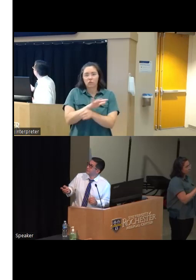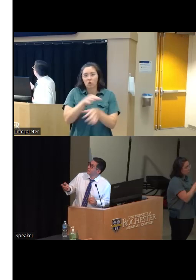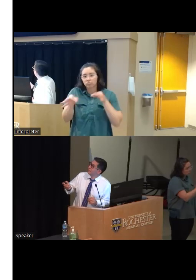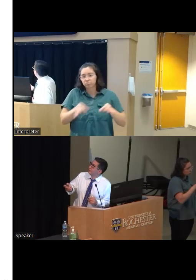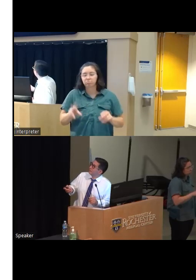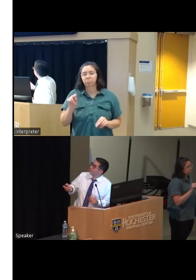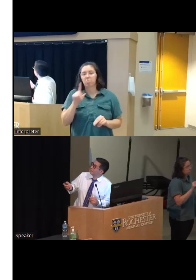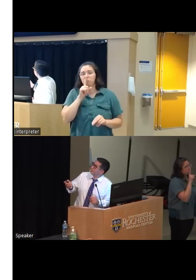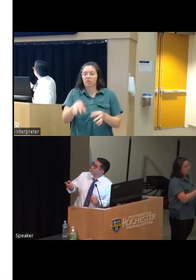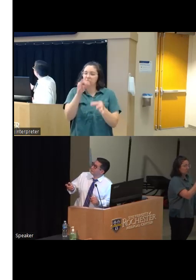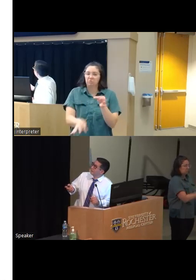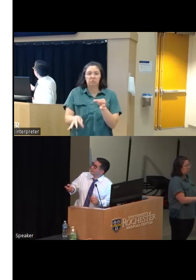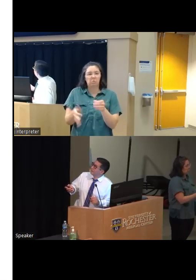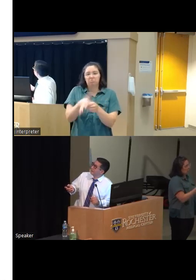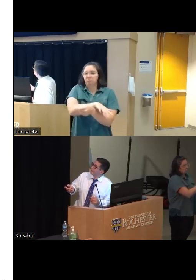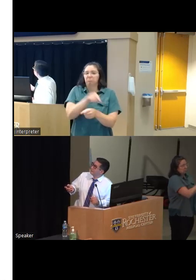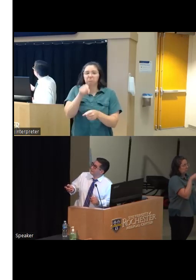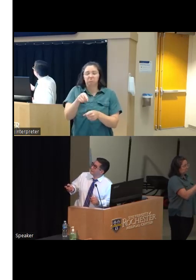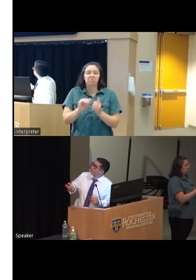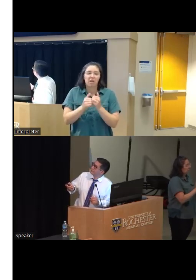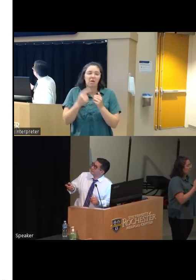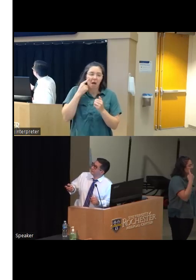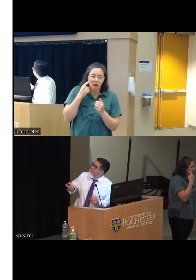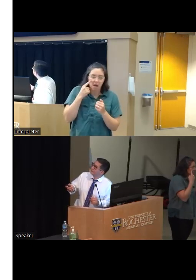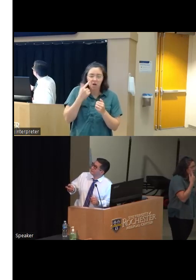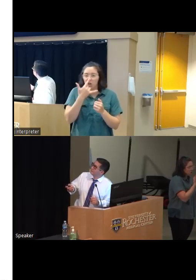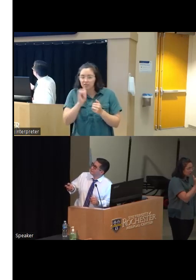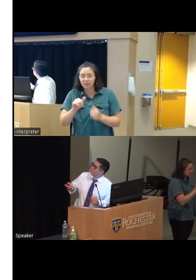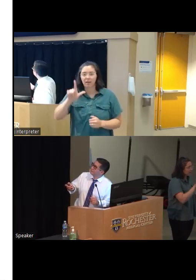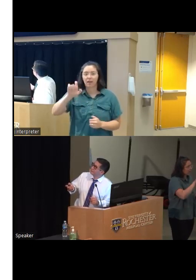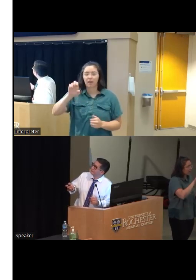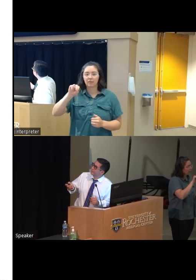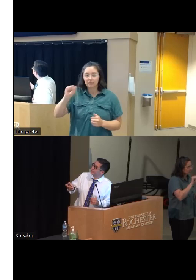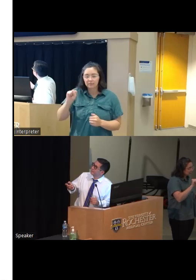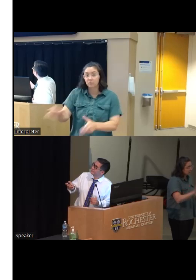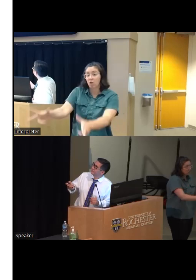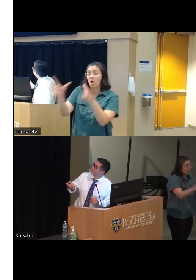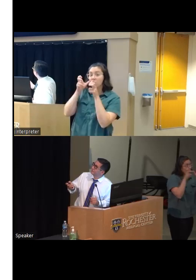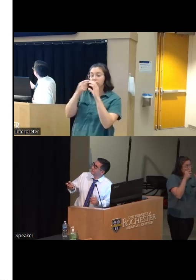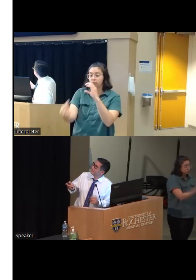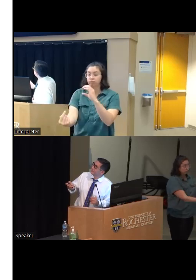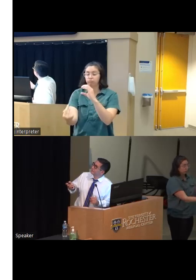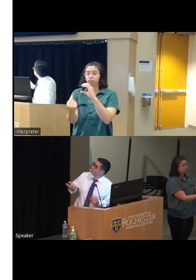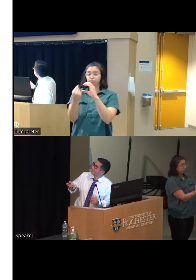is uh where you know the eye is you have a lens information or light passes through there it gets